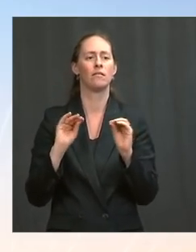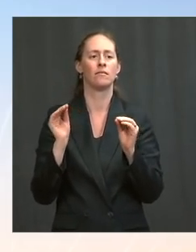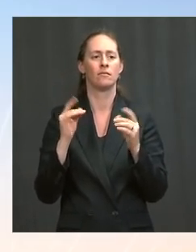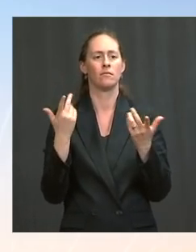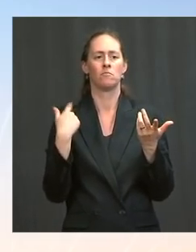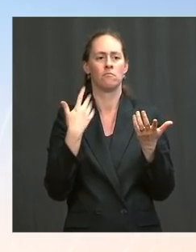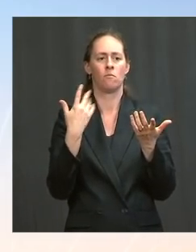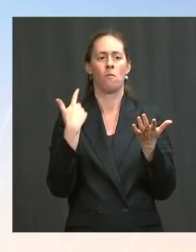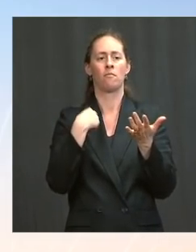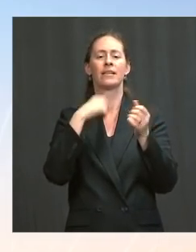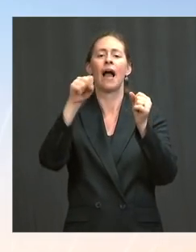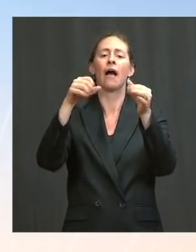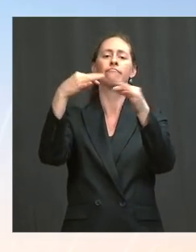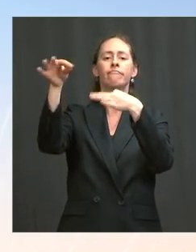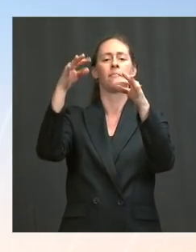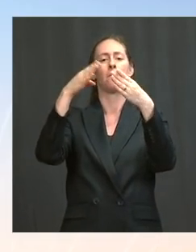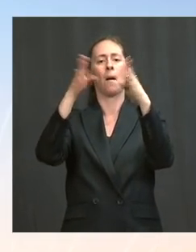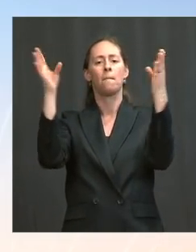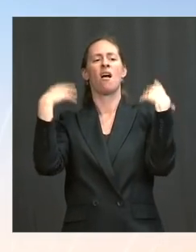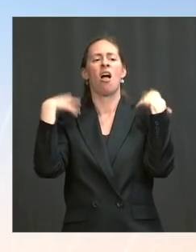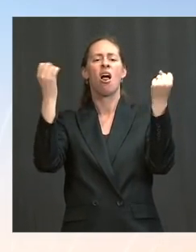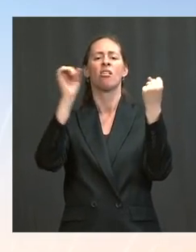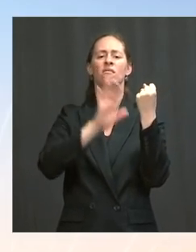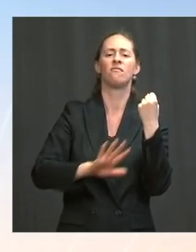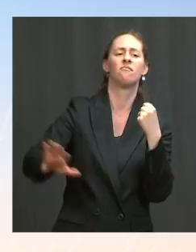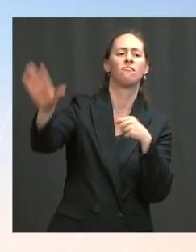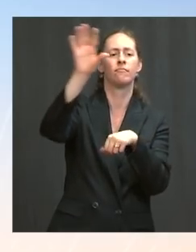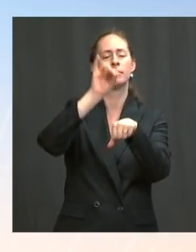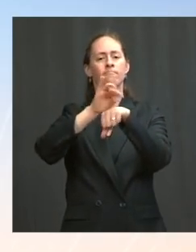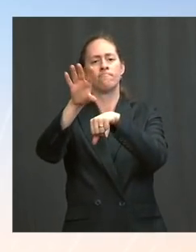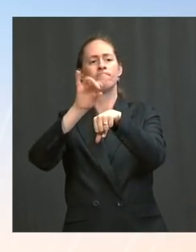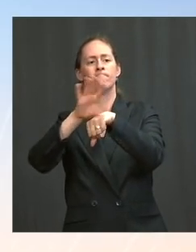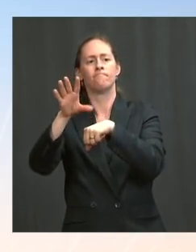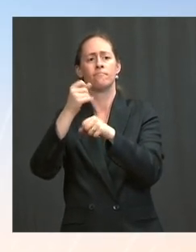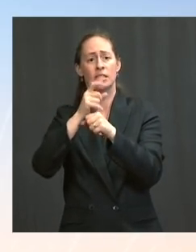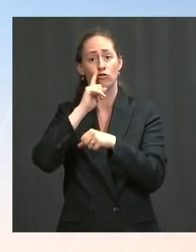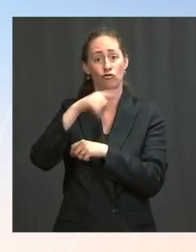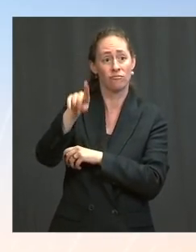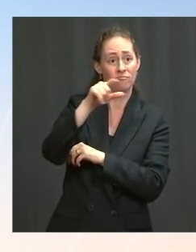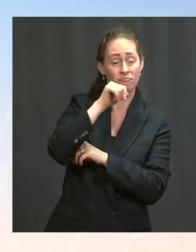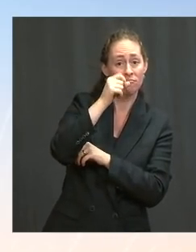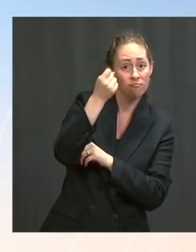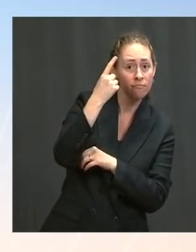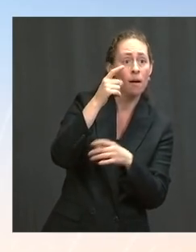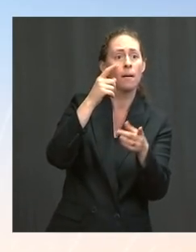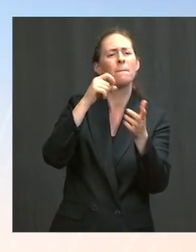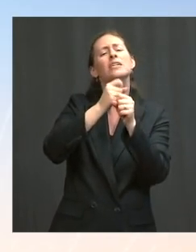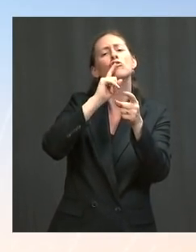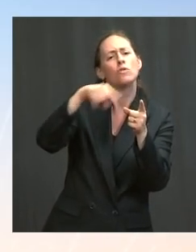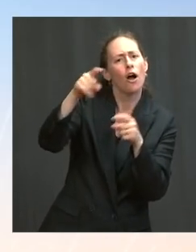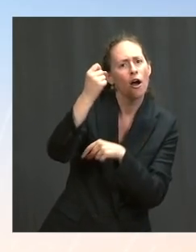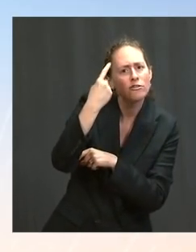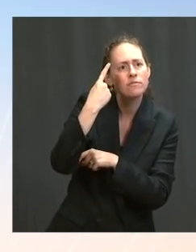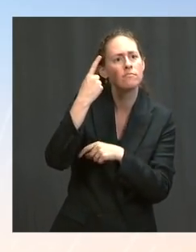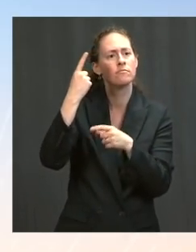make sure parents understand what it means if your kid is vaccinated or not vaccinated, even if it's because they're not eligible quite yet.